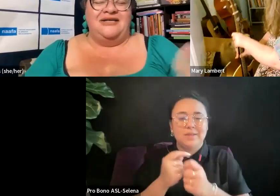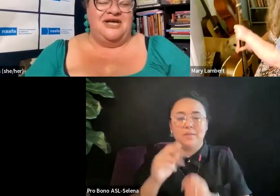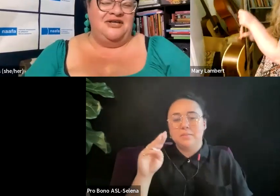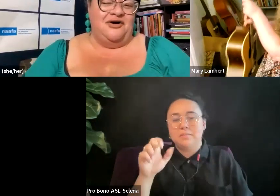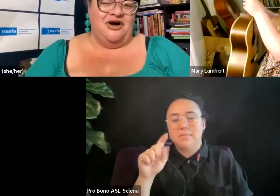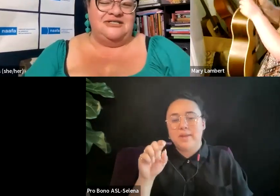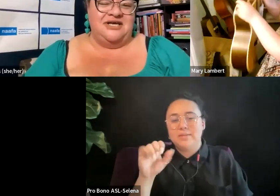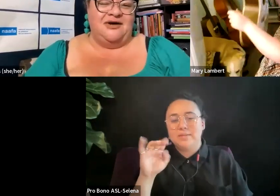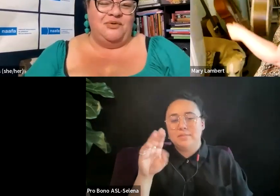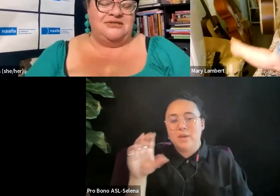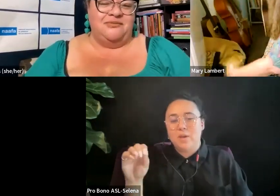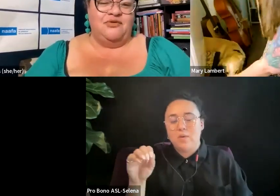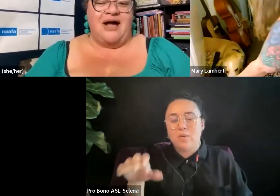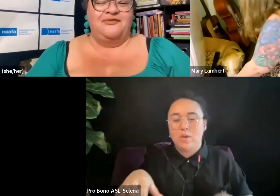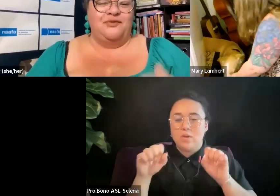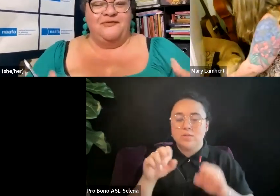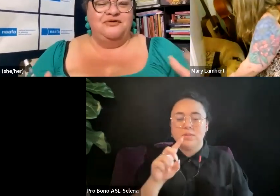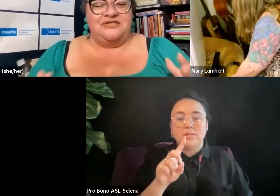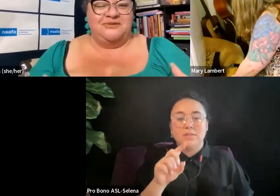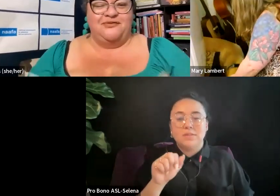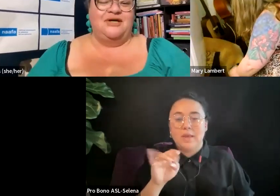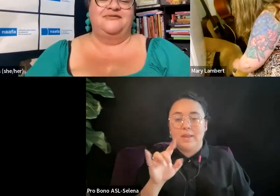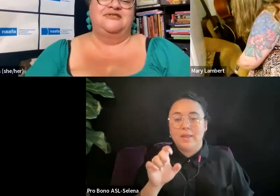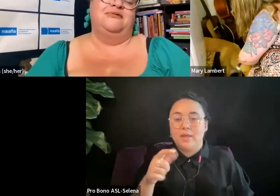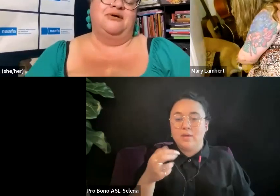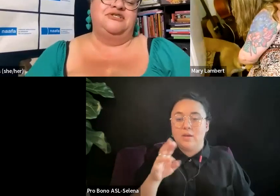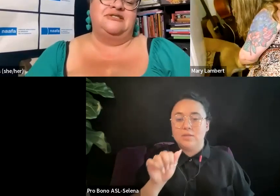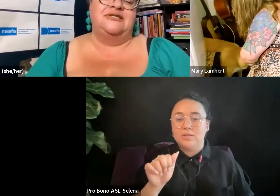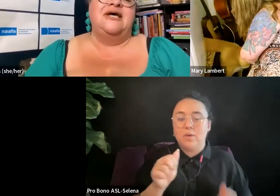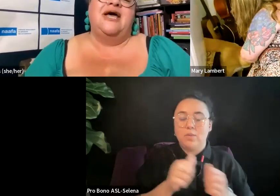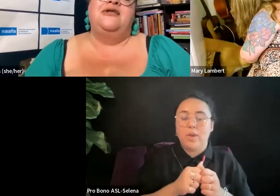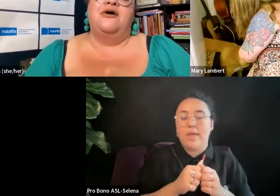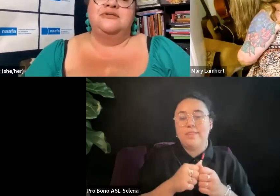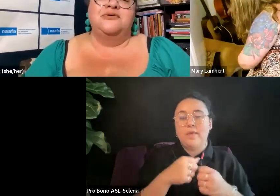and Danielle Garcia with some craft or food tips for us for summer brunches and also